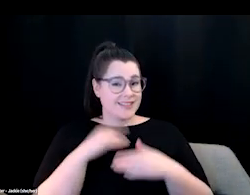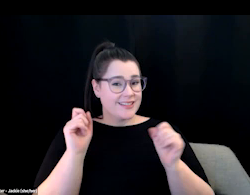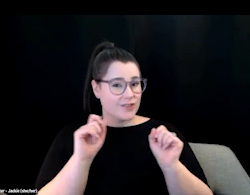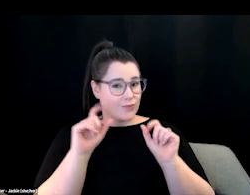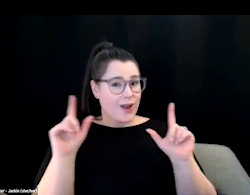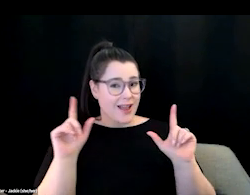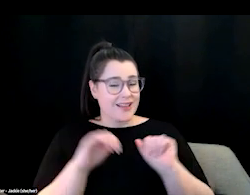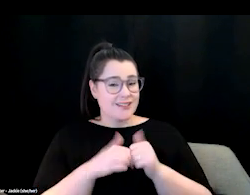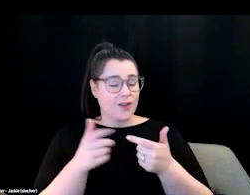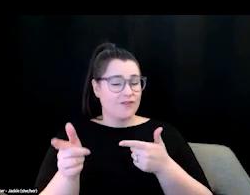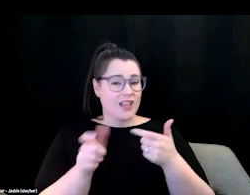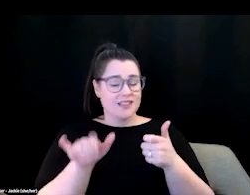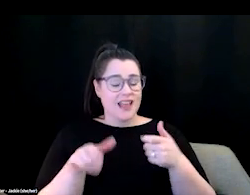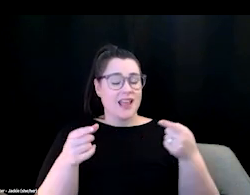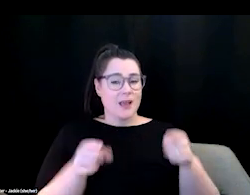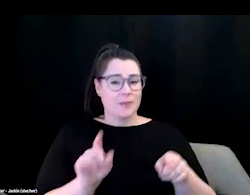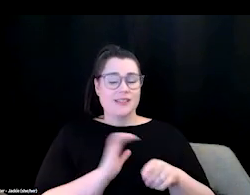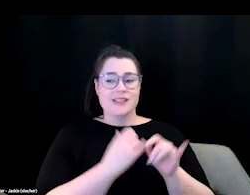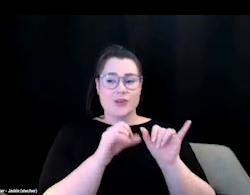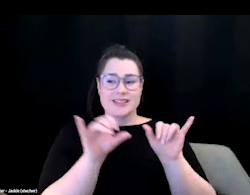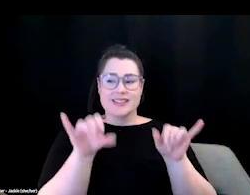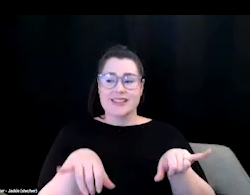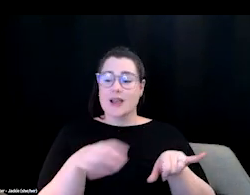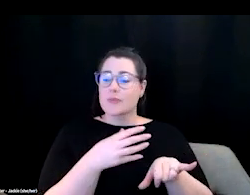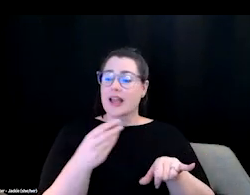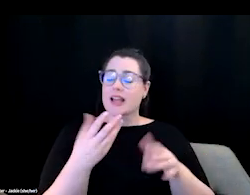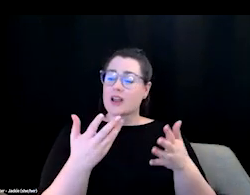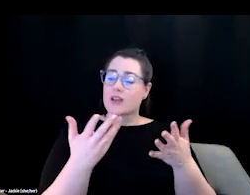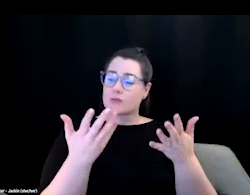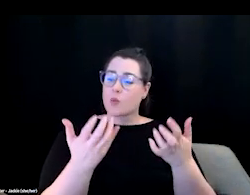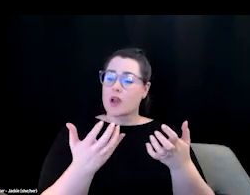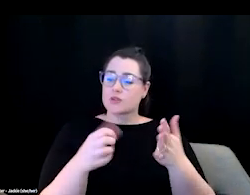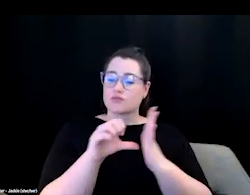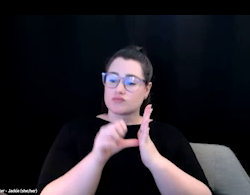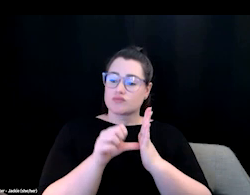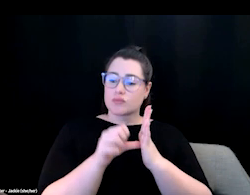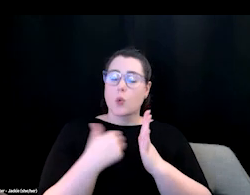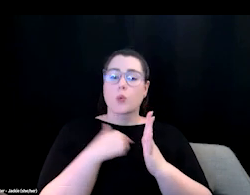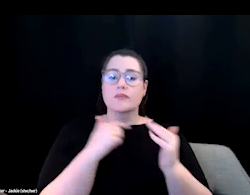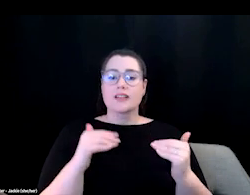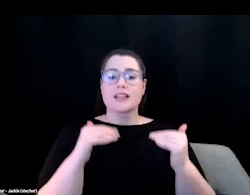And I want to highlight we have definitely enhanced the compliance checking for all of these sections.